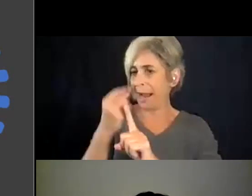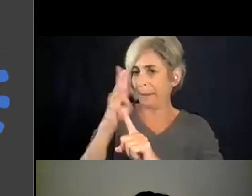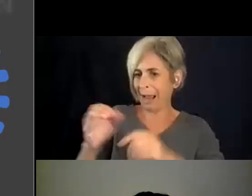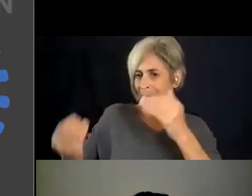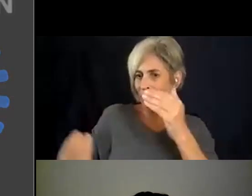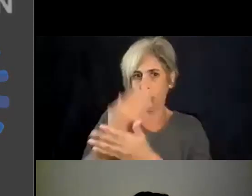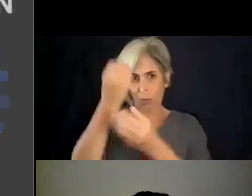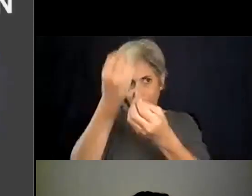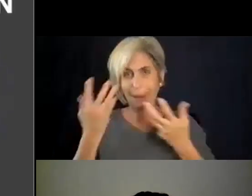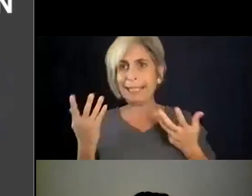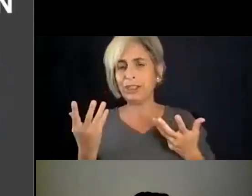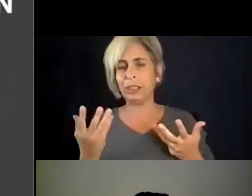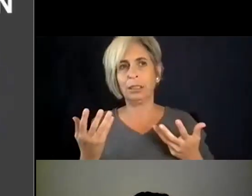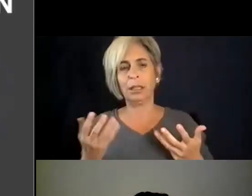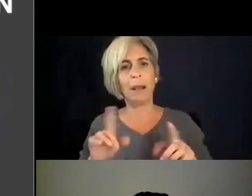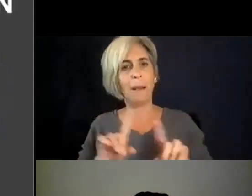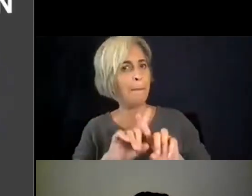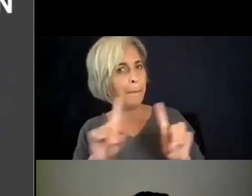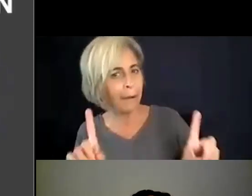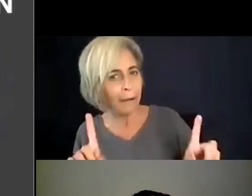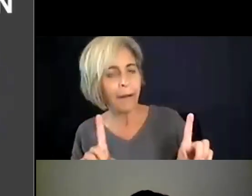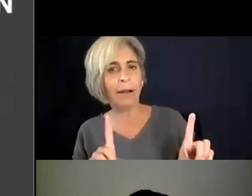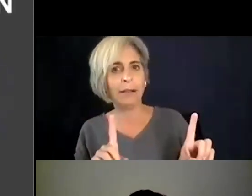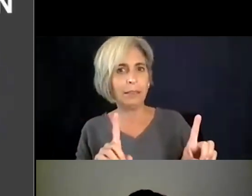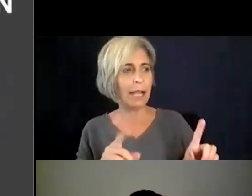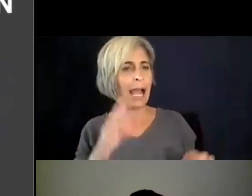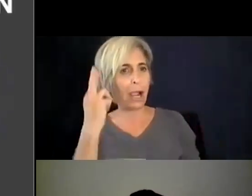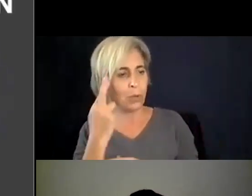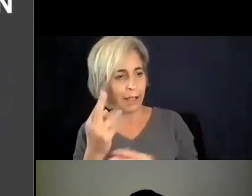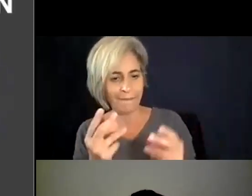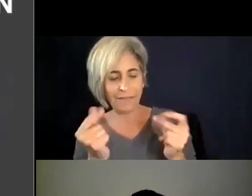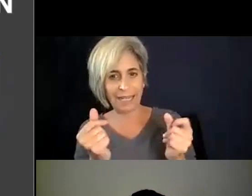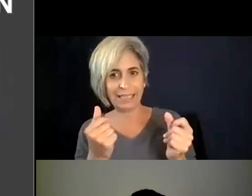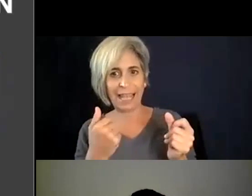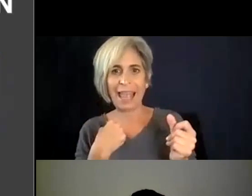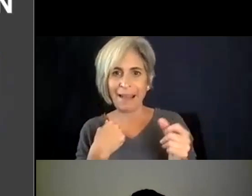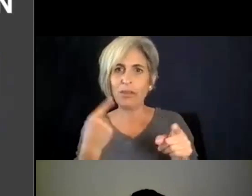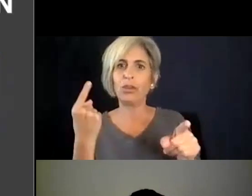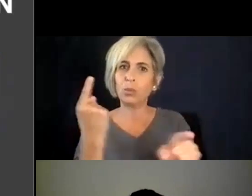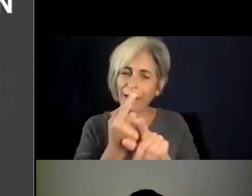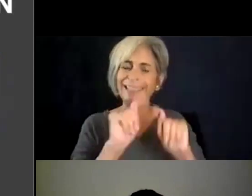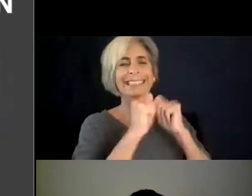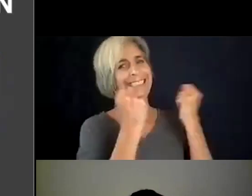But what I quickly realized is that I had the right team. My team at Mass.